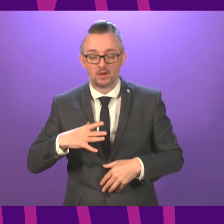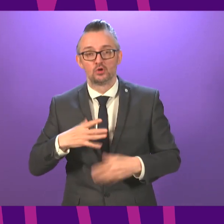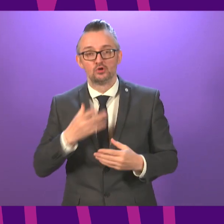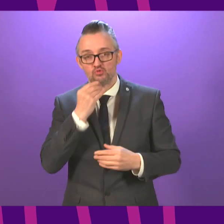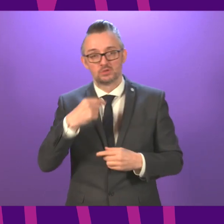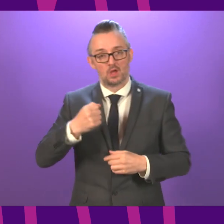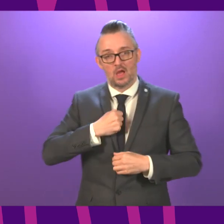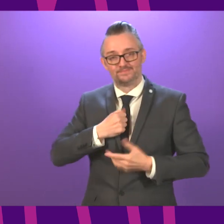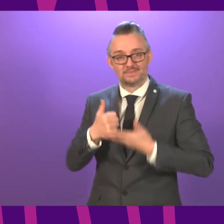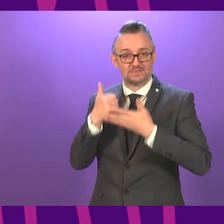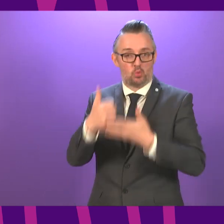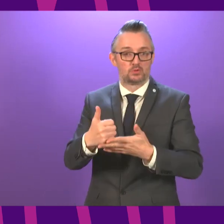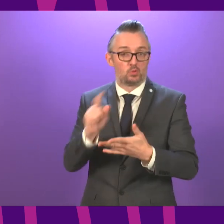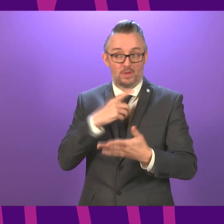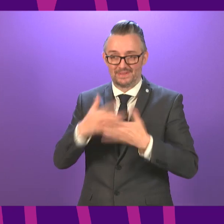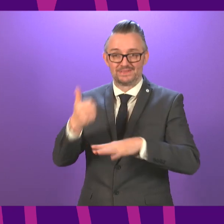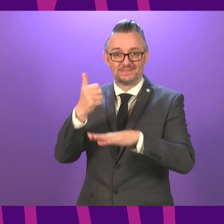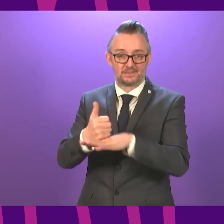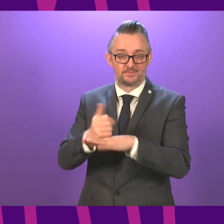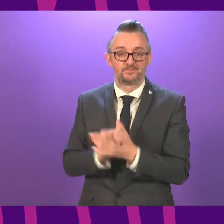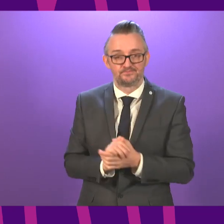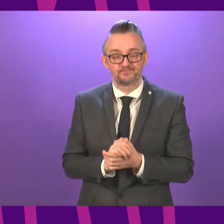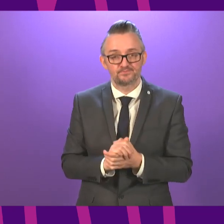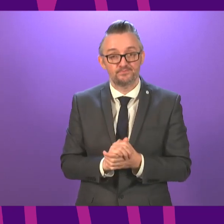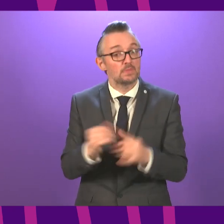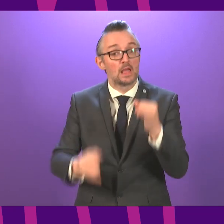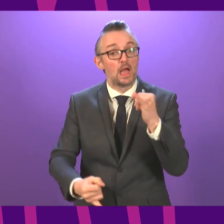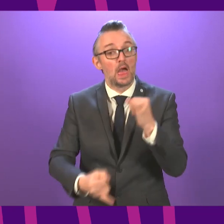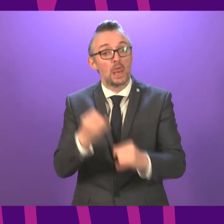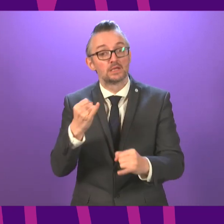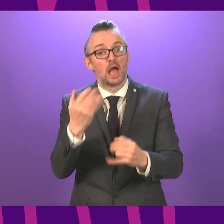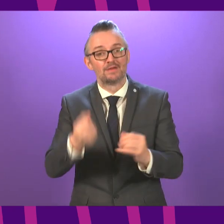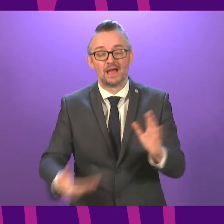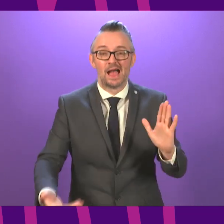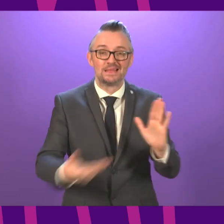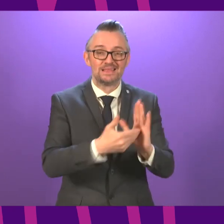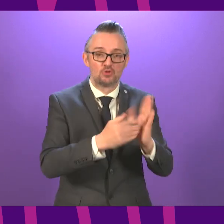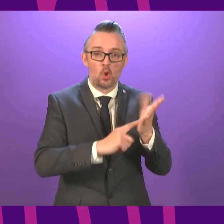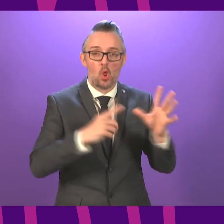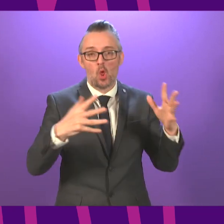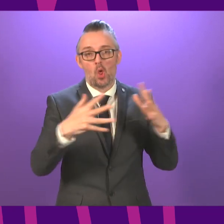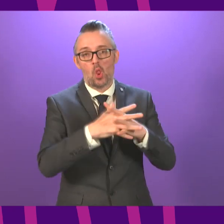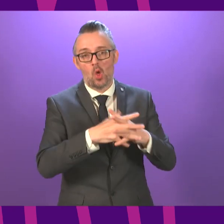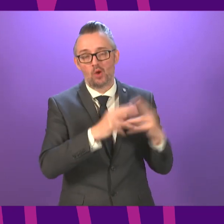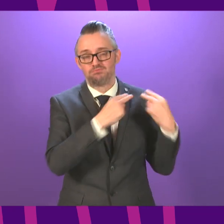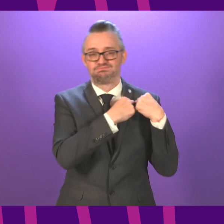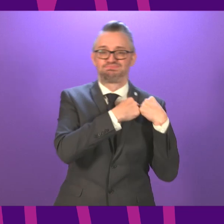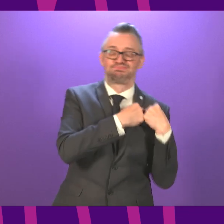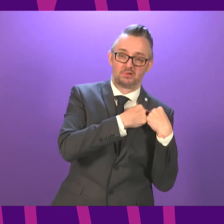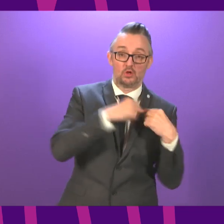Finally, there will be an increased legislative burden as a result of the current situation. This Parliament will have to be ready to meet that challenge, first